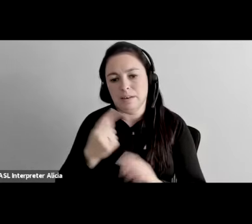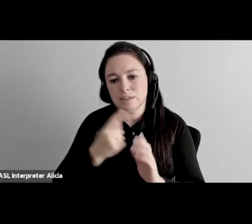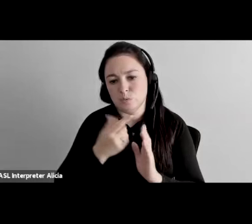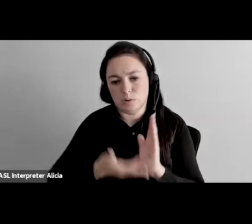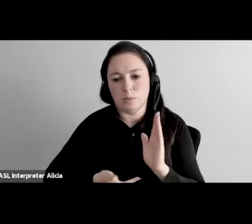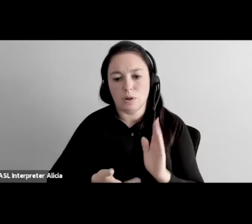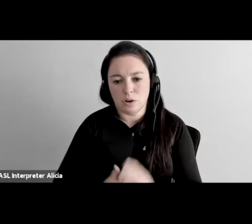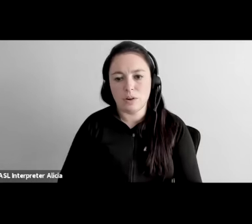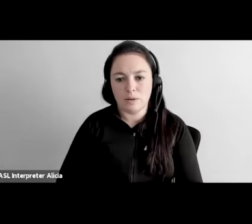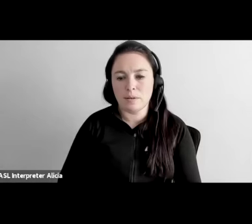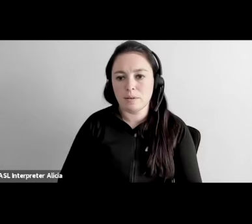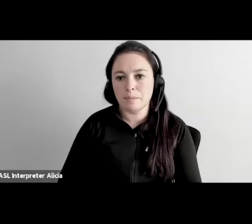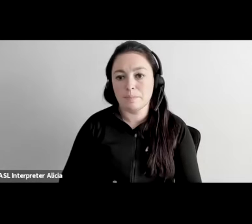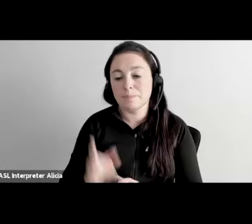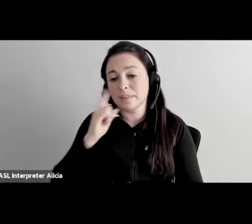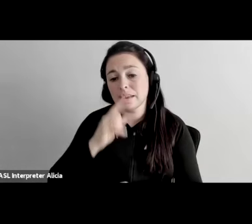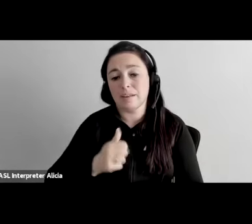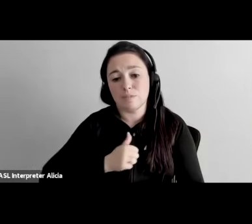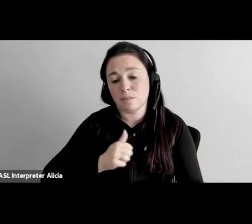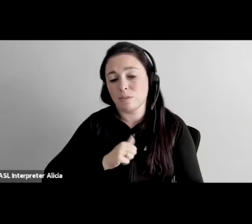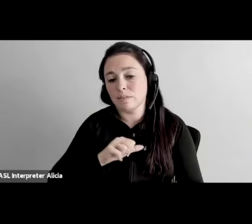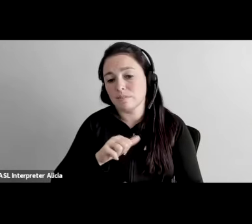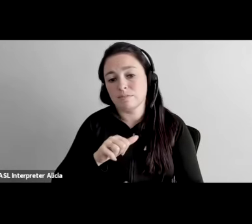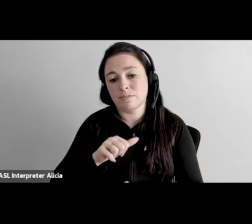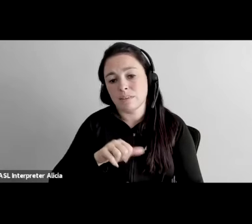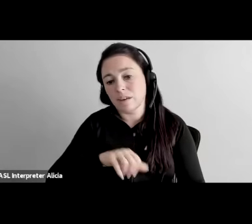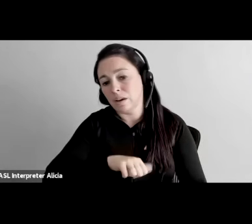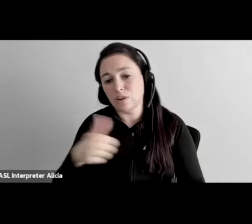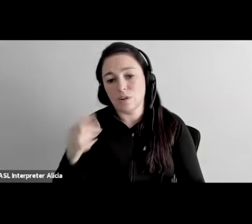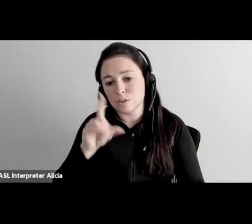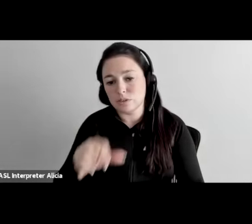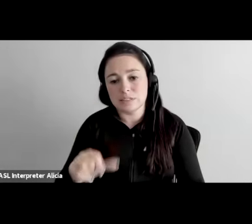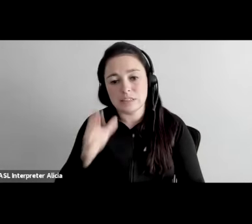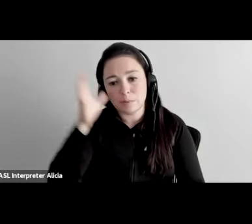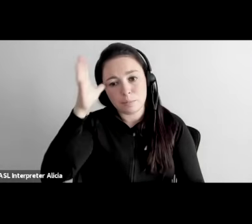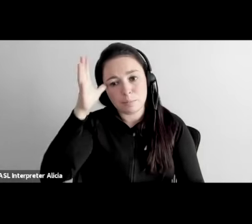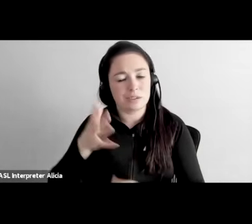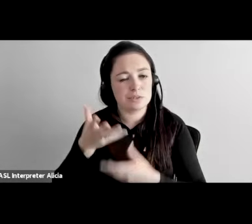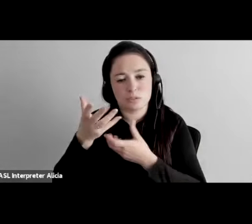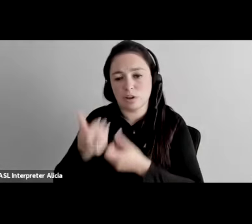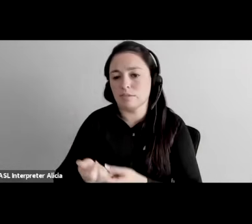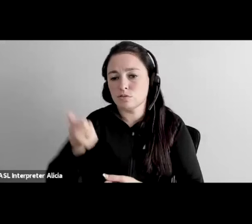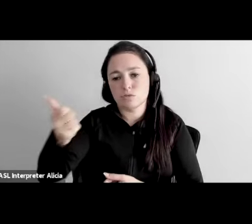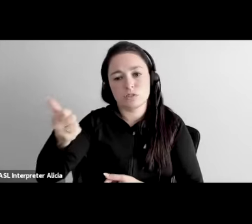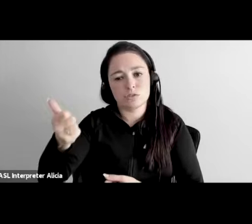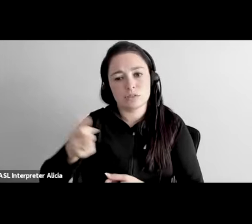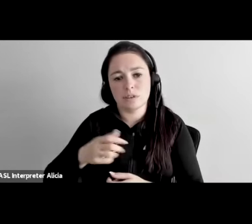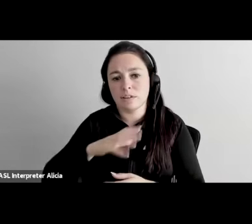And for my fellow disabled parents, trust your gut, set boundaries, ask for consent, claim